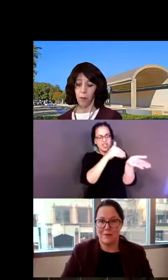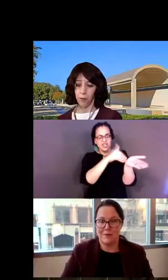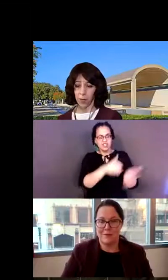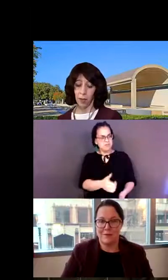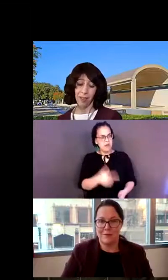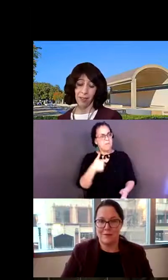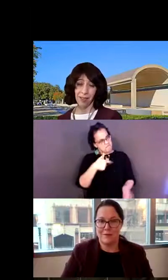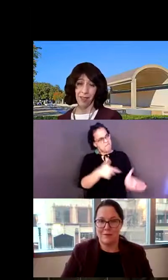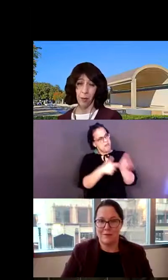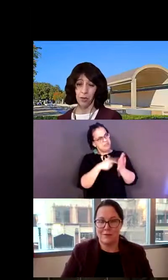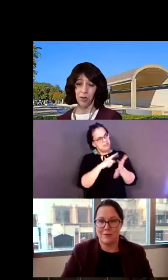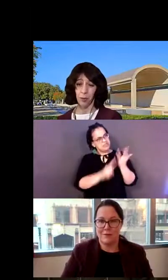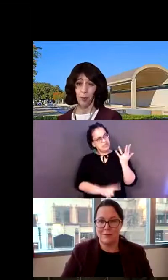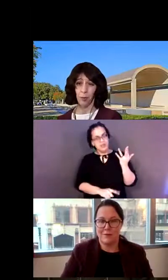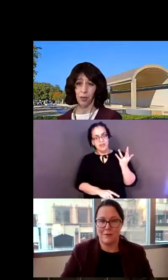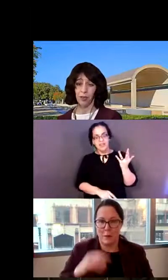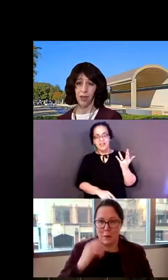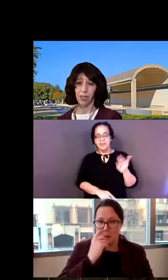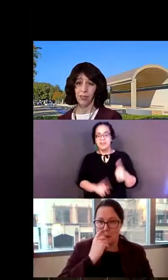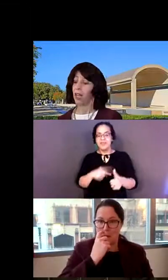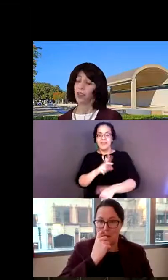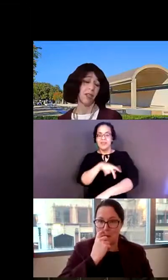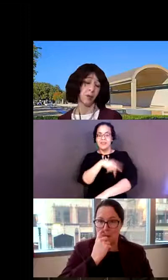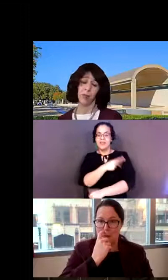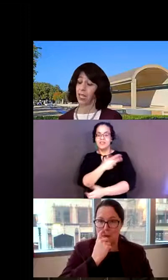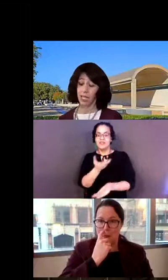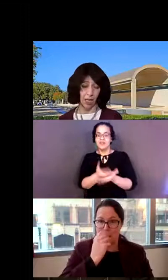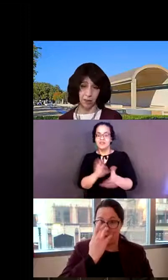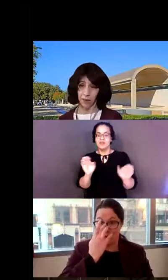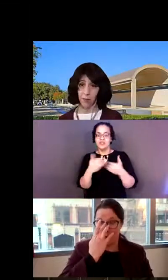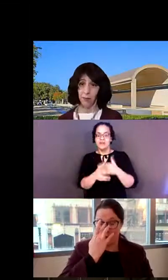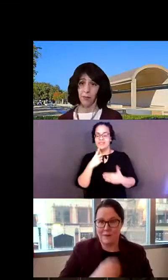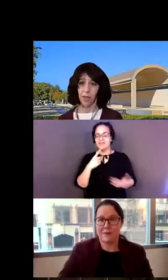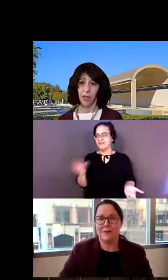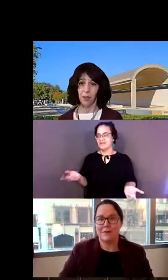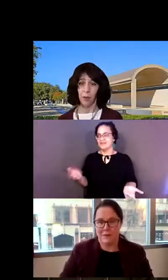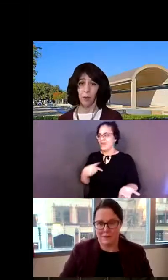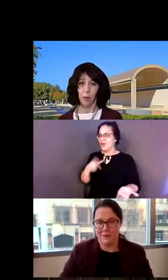the patient then gets to the emergency room where the staff says, I don't have time to read any of that.